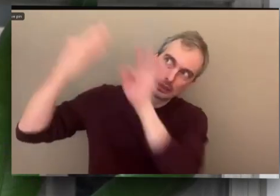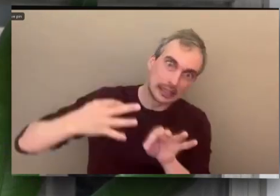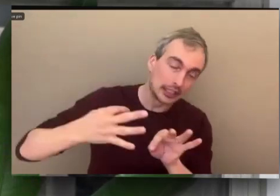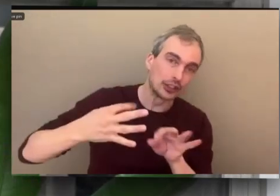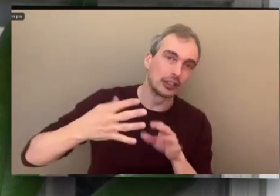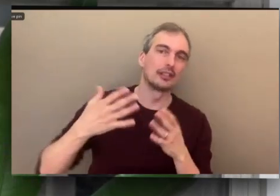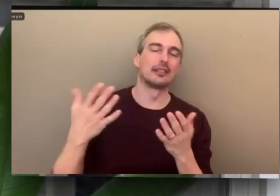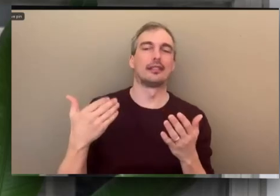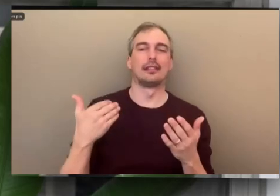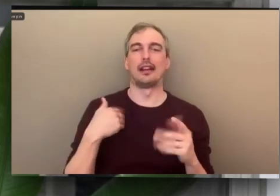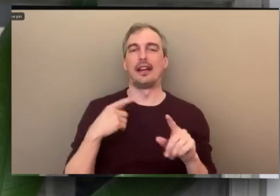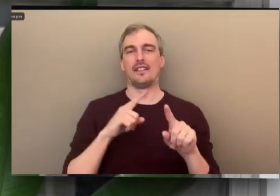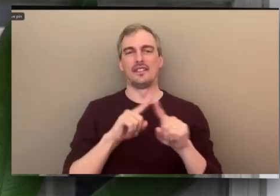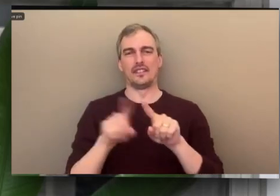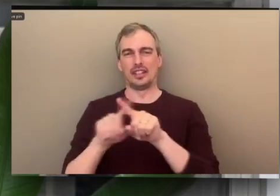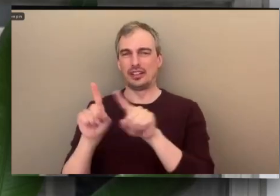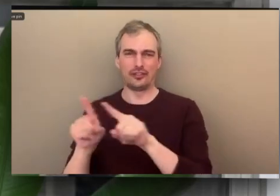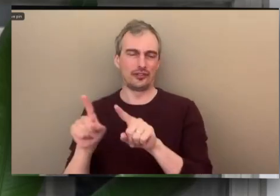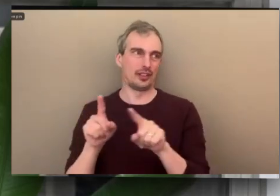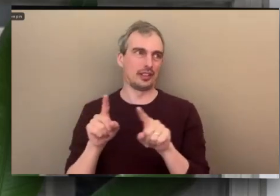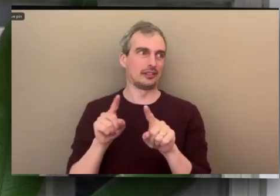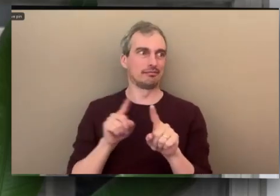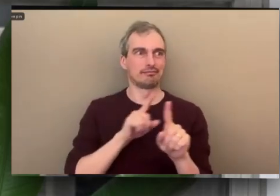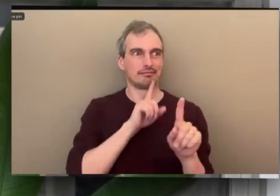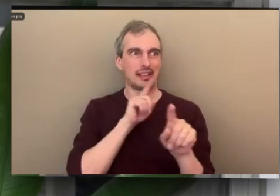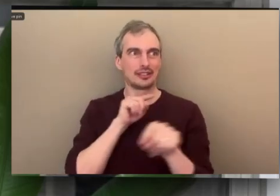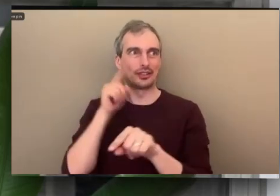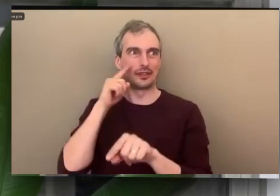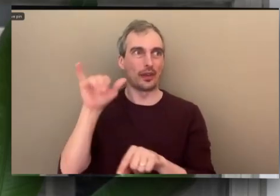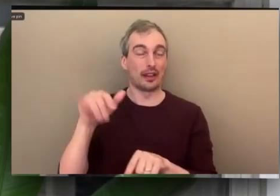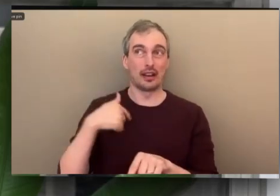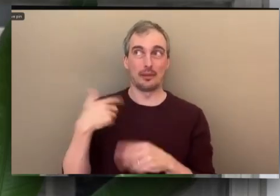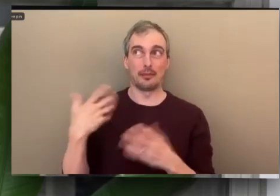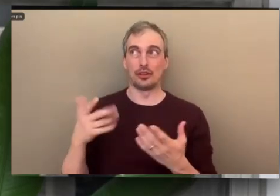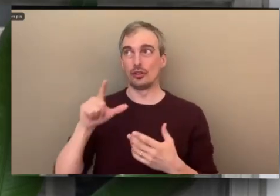Again, I've been here for 24 years at Verizon. So I get things kind of mixed up sometimes.